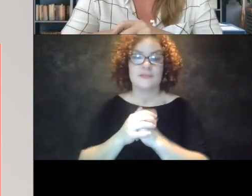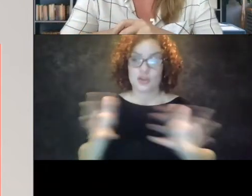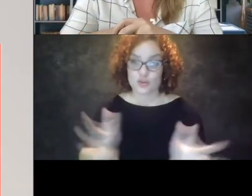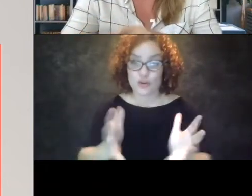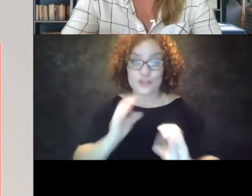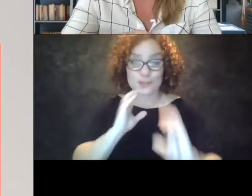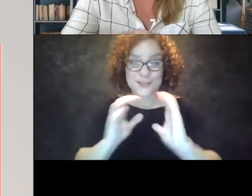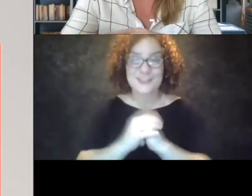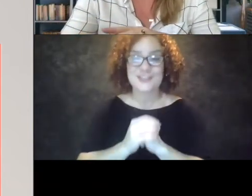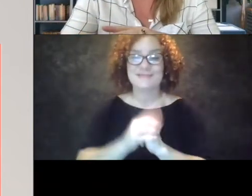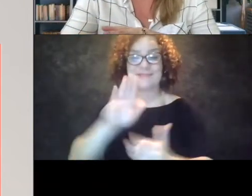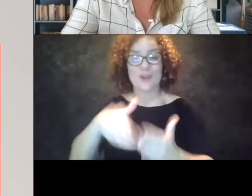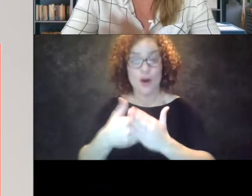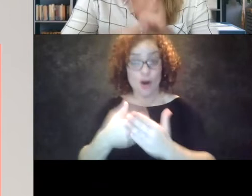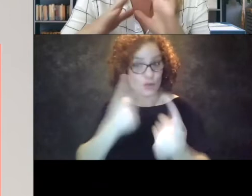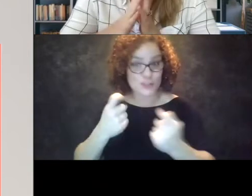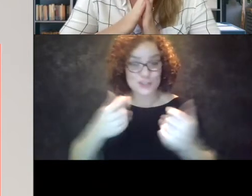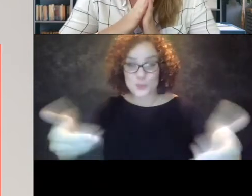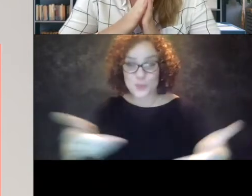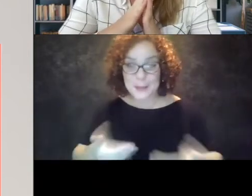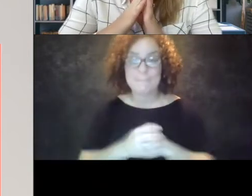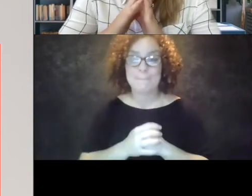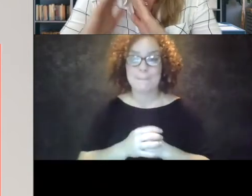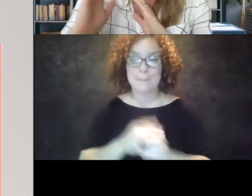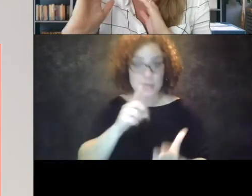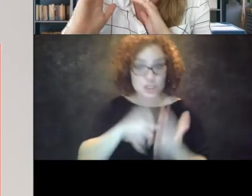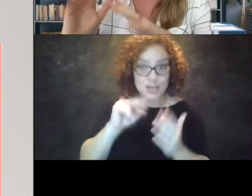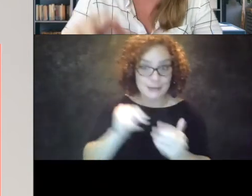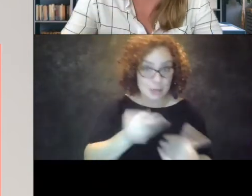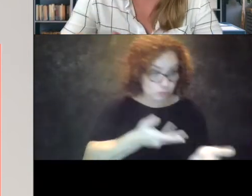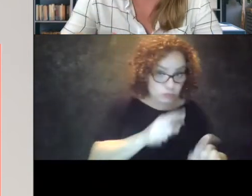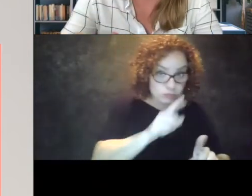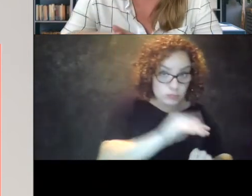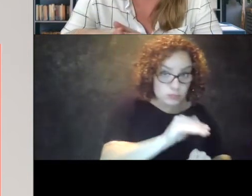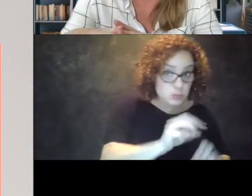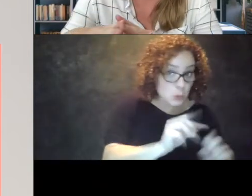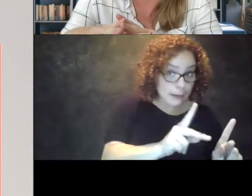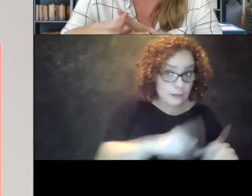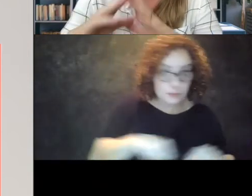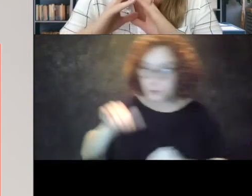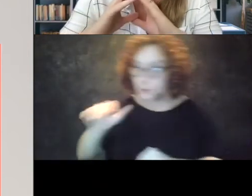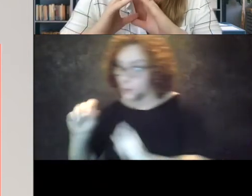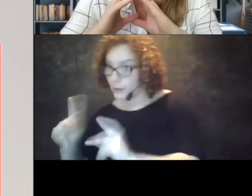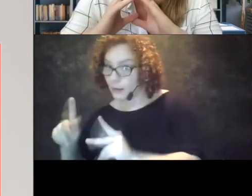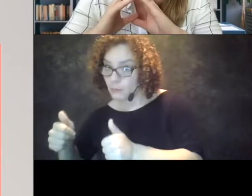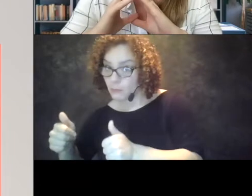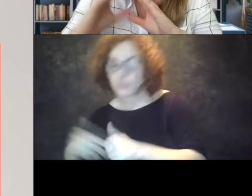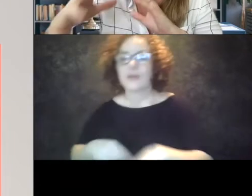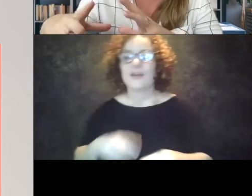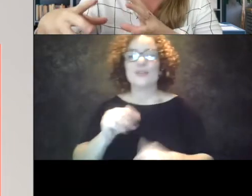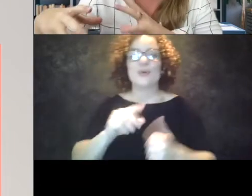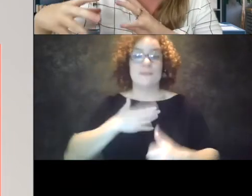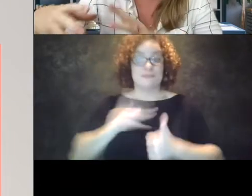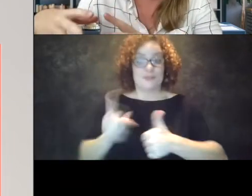checking in with students and peers. So when I my first year working as a one on one aid